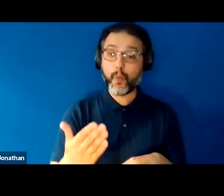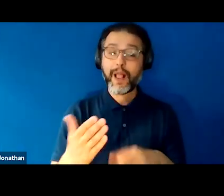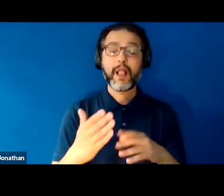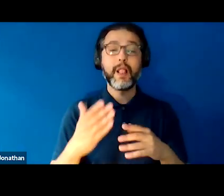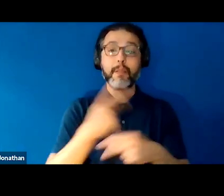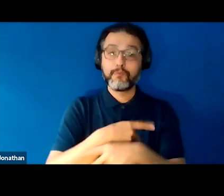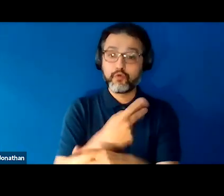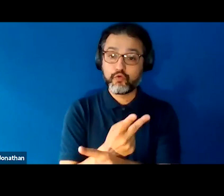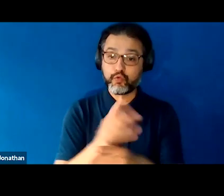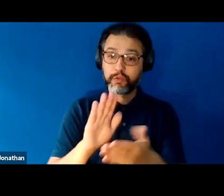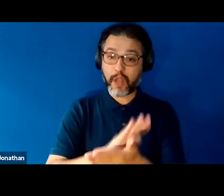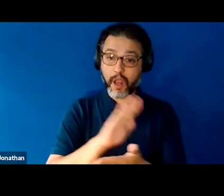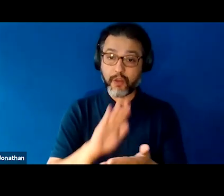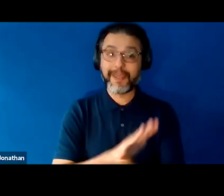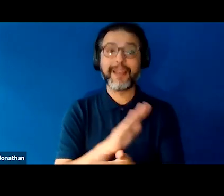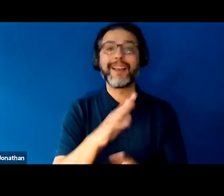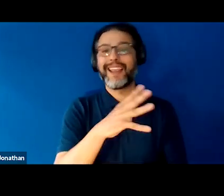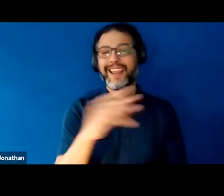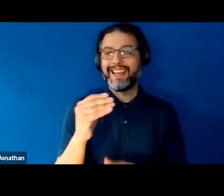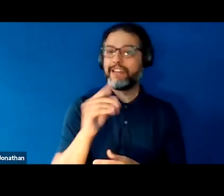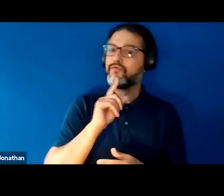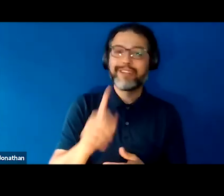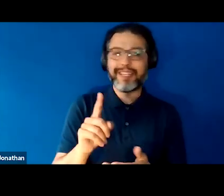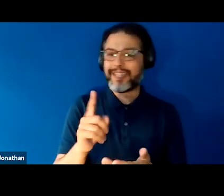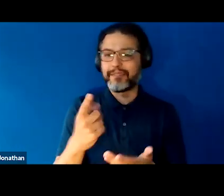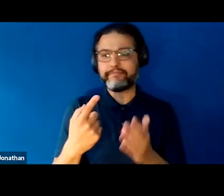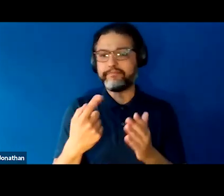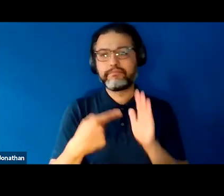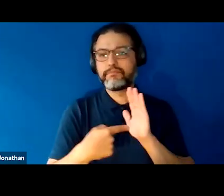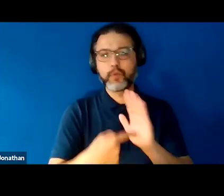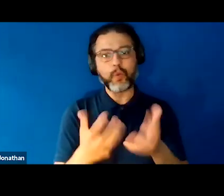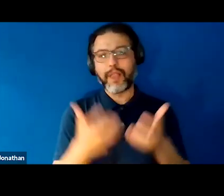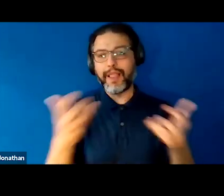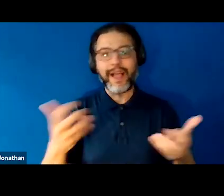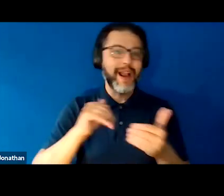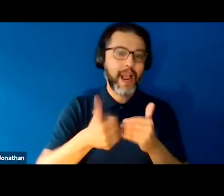a lot to do with the implementation of space that we designed at Gallaudet.